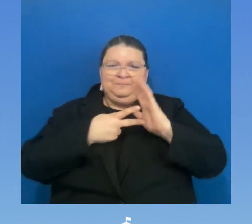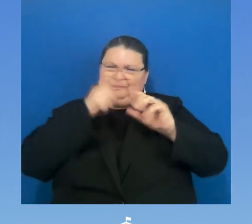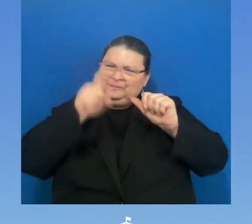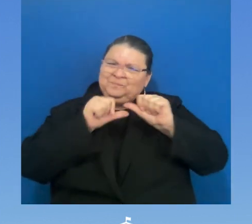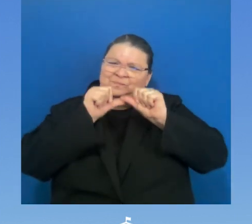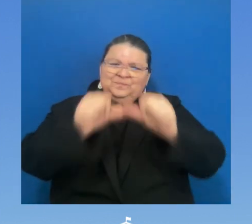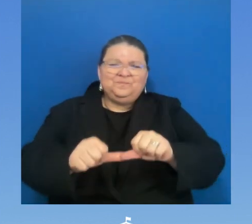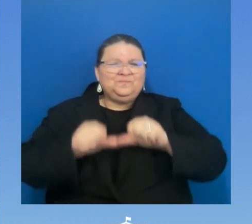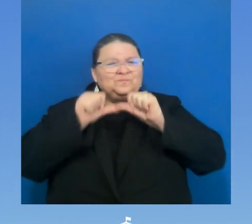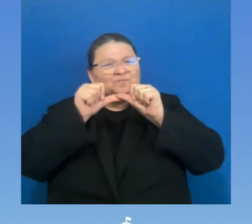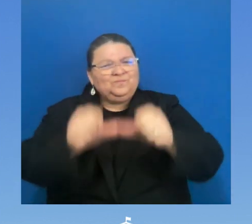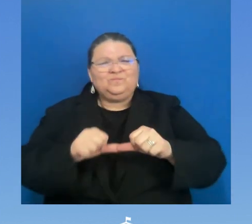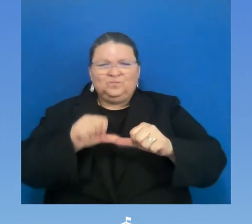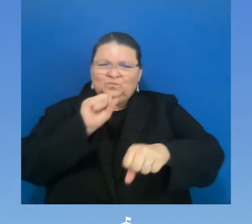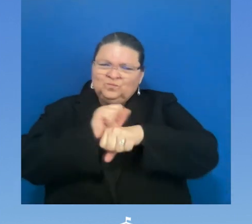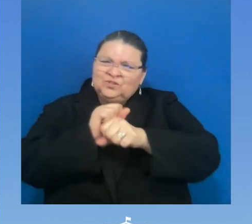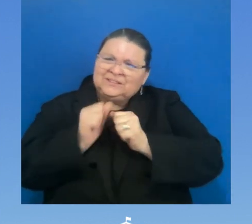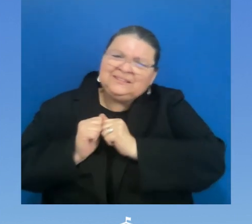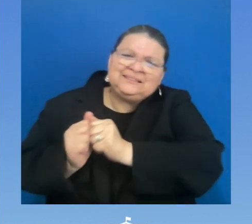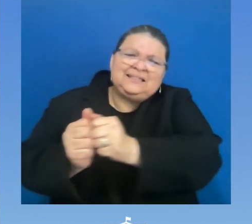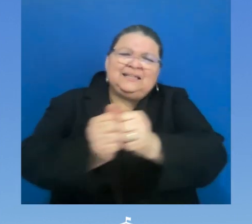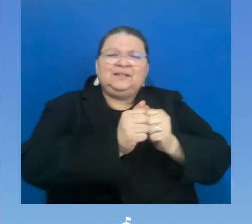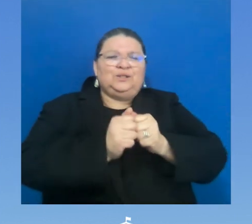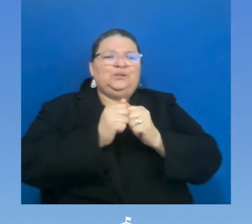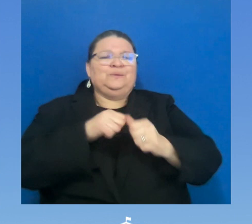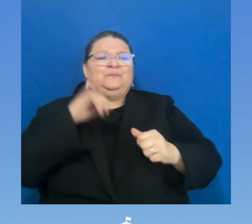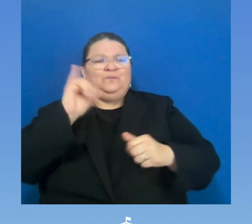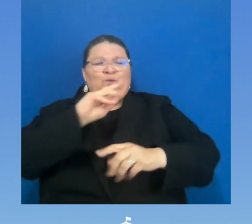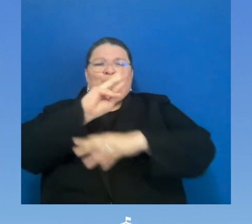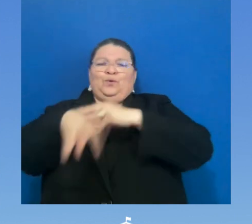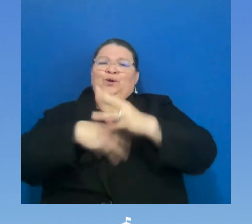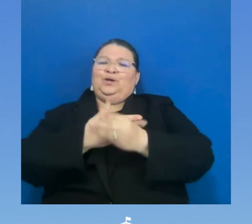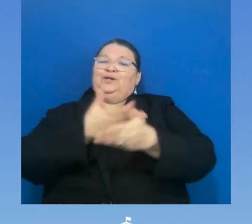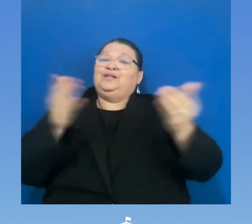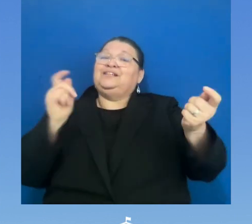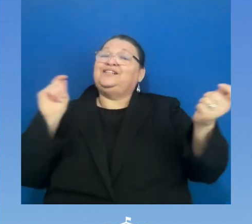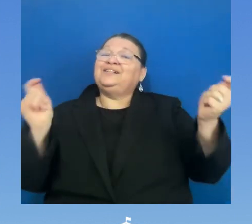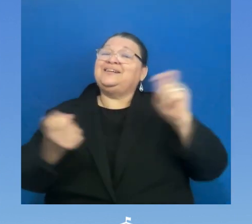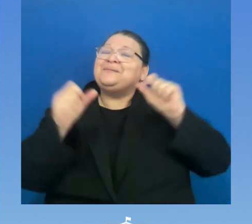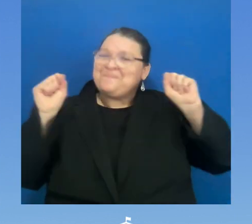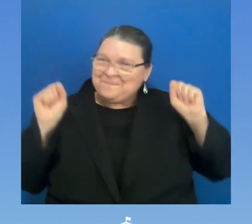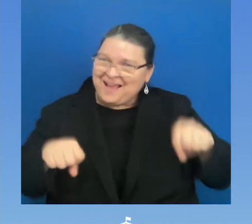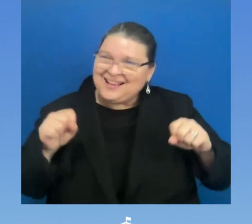That change is possible, and I look forward to the day when we don't recognize Equal Pay Day.